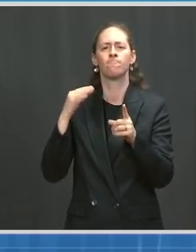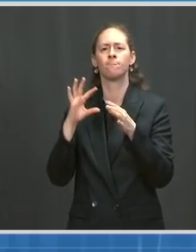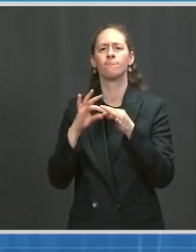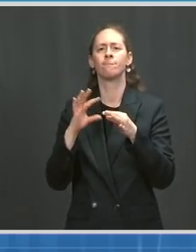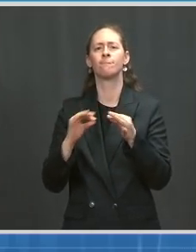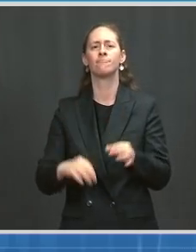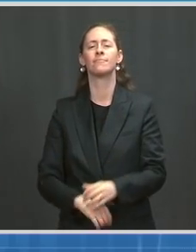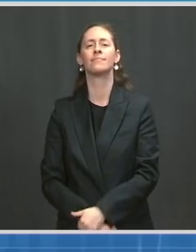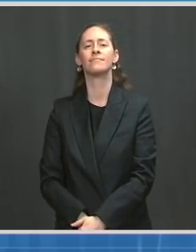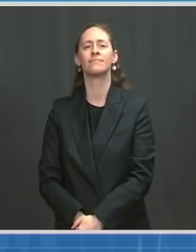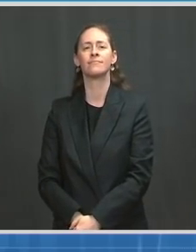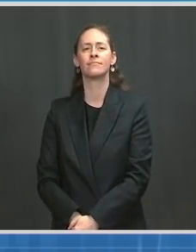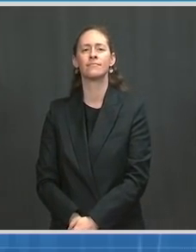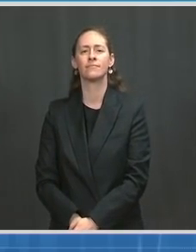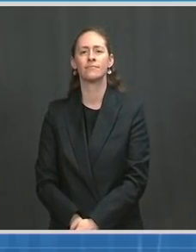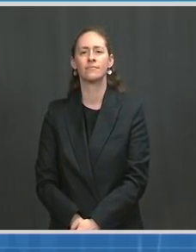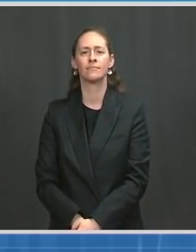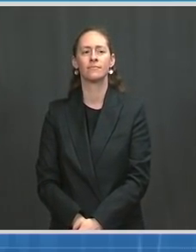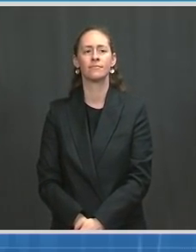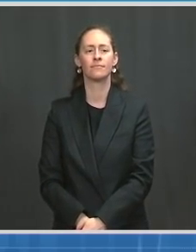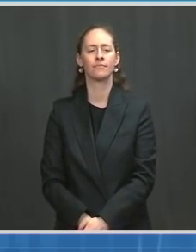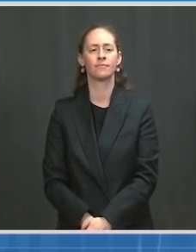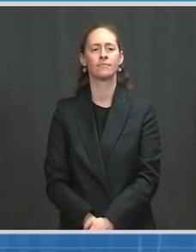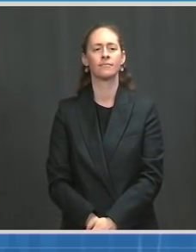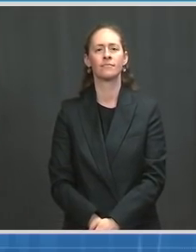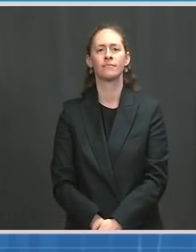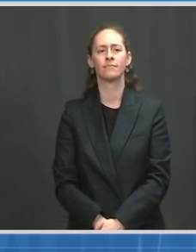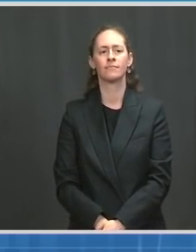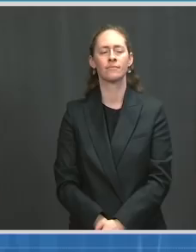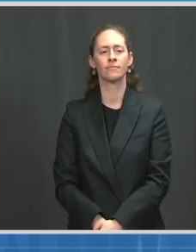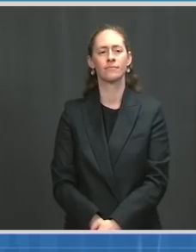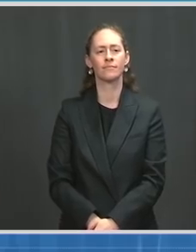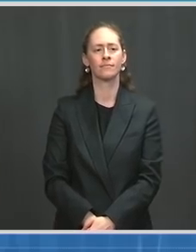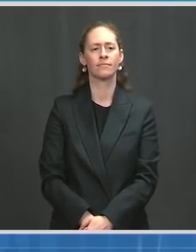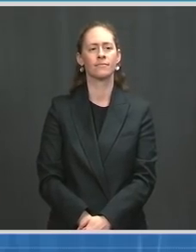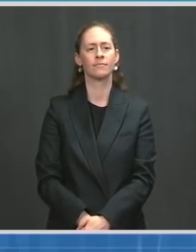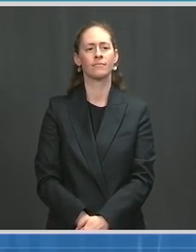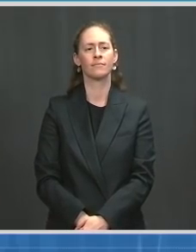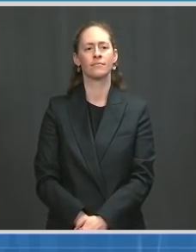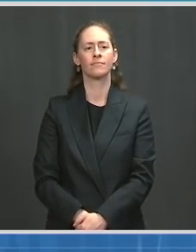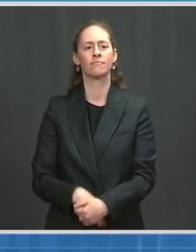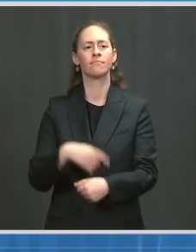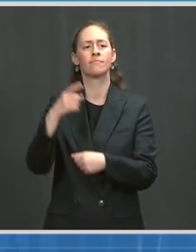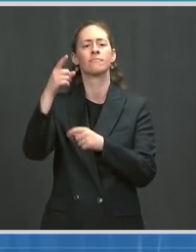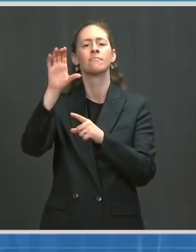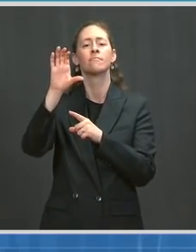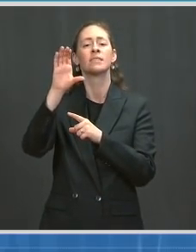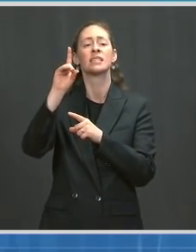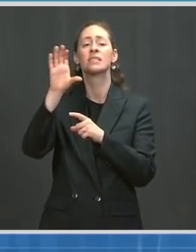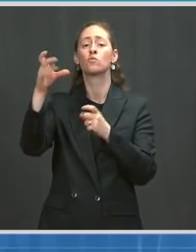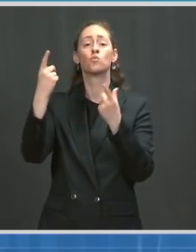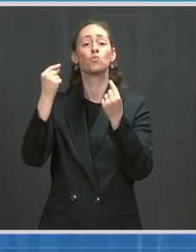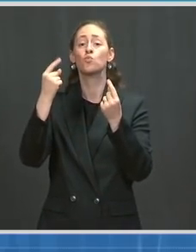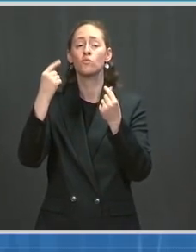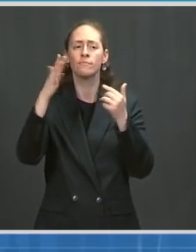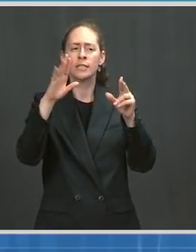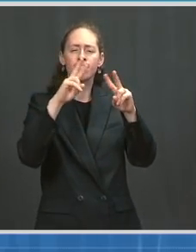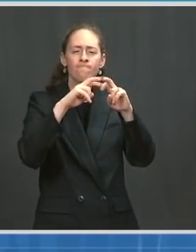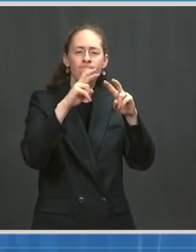and the Moderna vaccine among healthcare personnel at 33 sites in the United States. Again, if you look